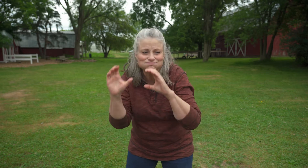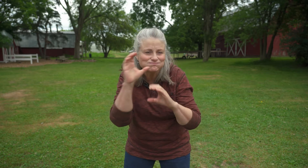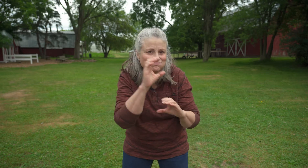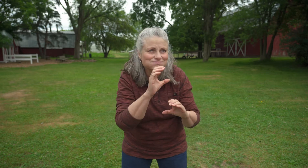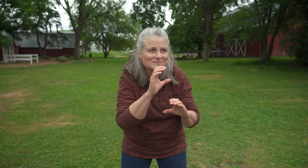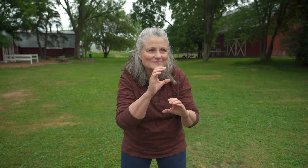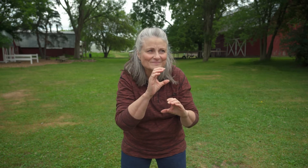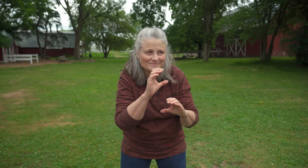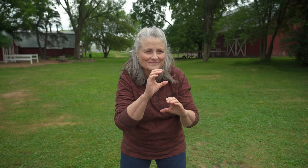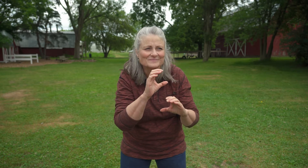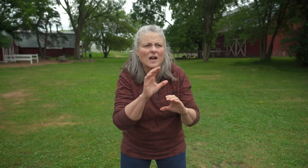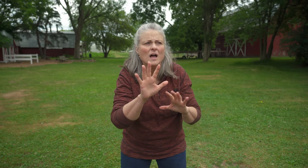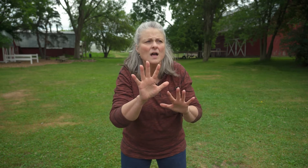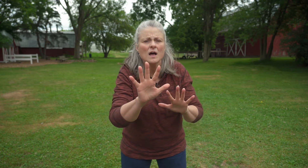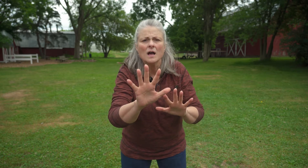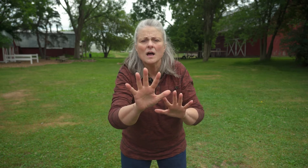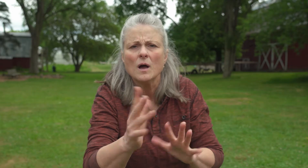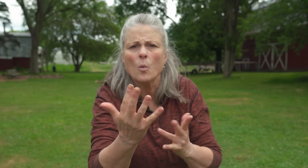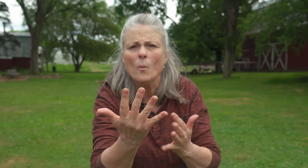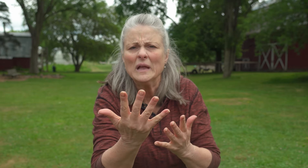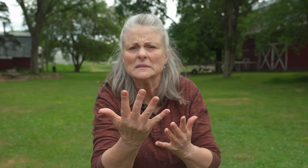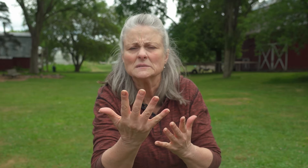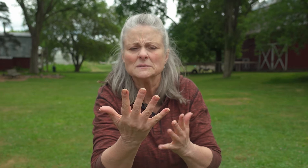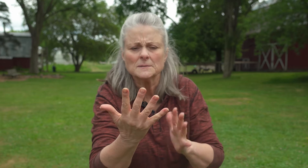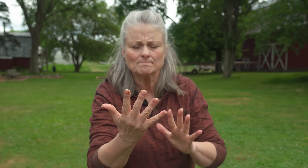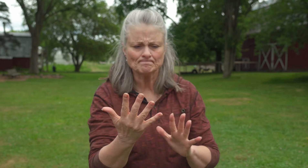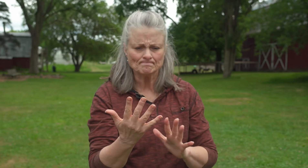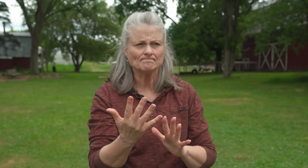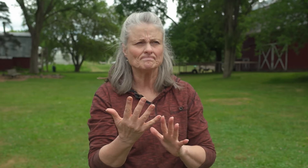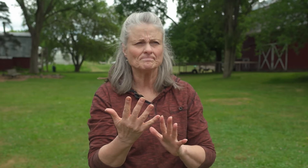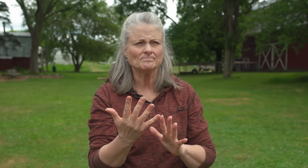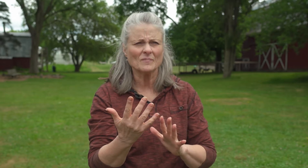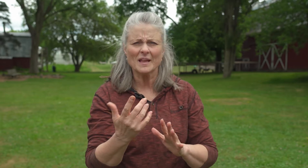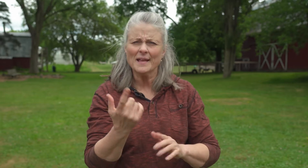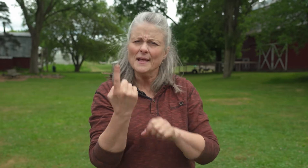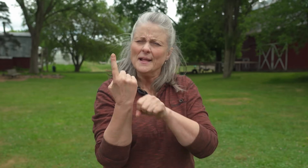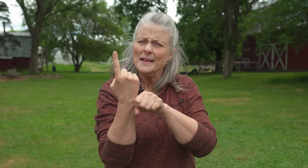Are you ready to look around and see what they have here? Hmm but wait.